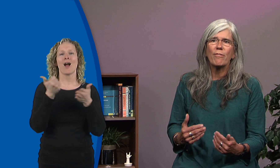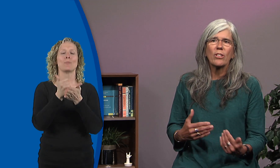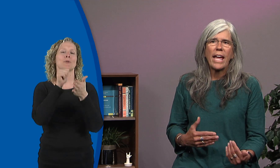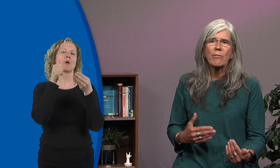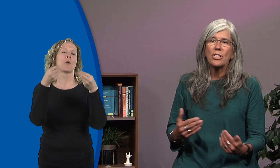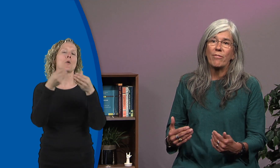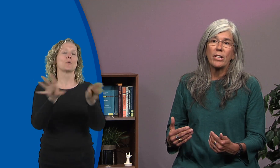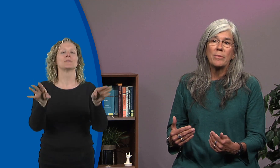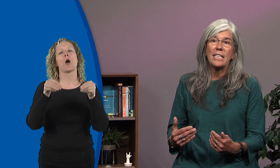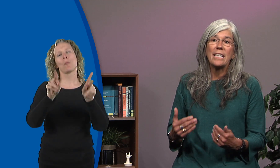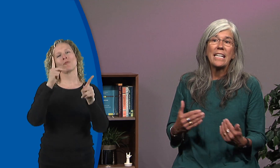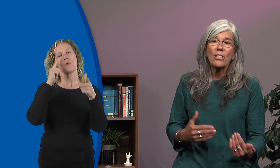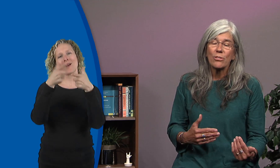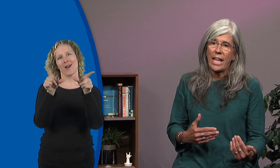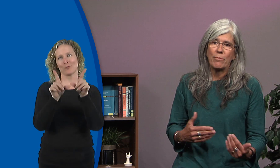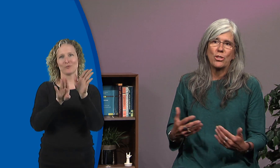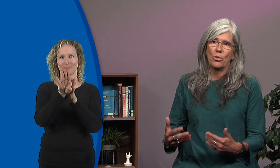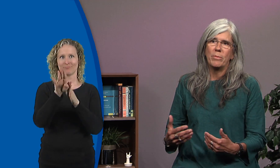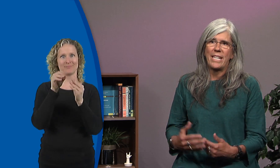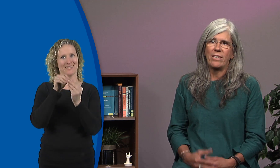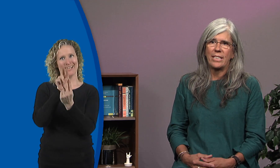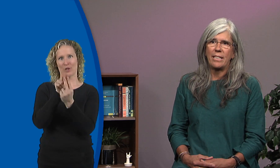for language development in either language or modality.